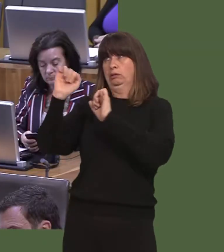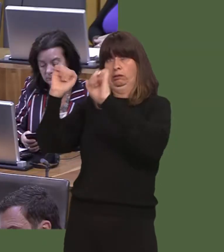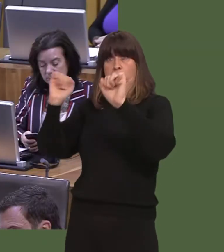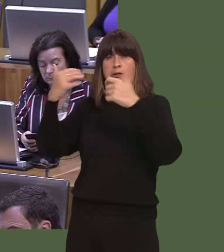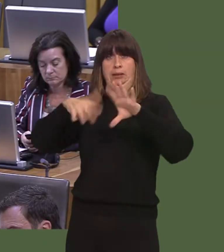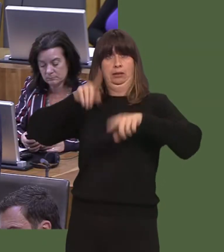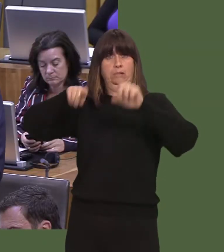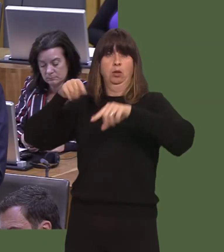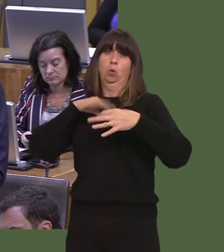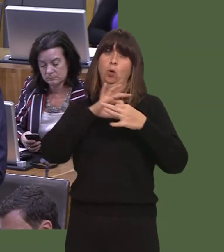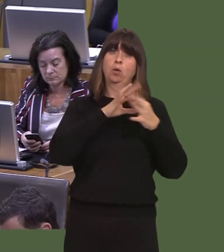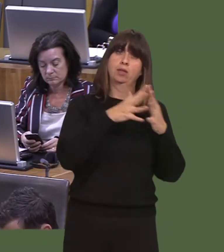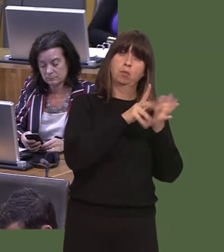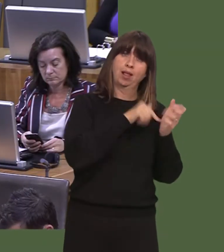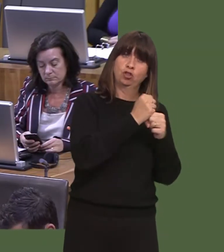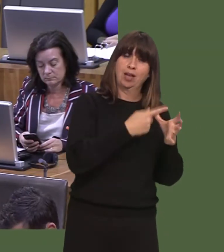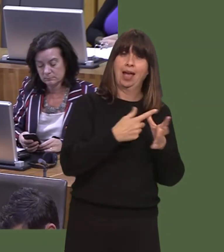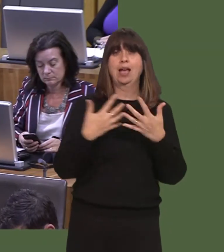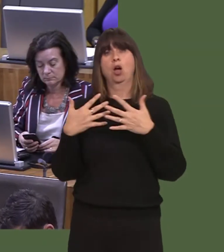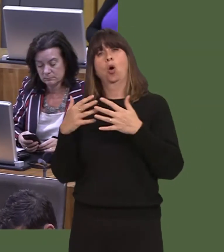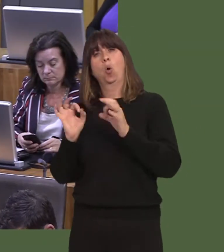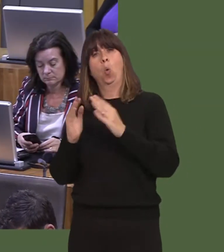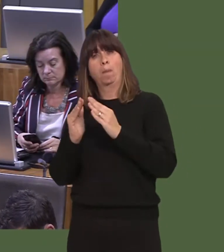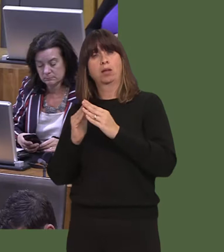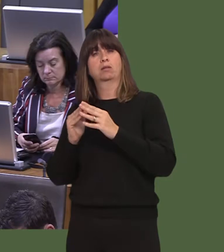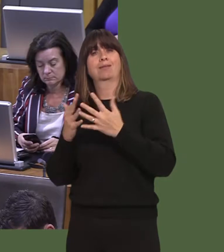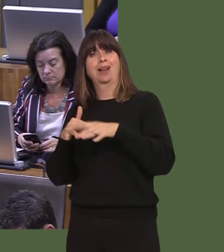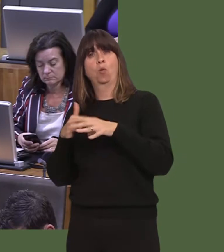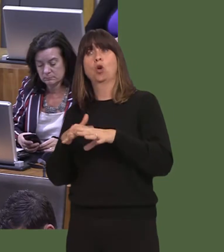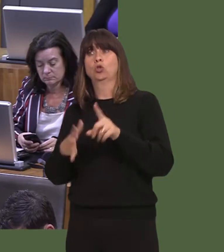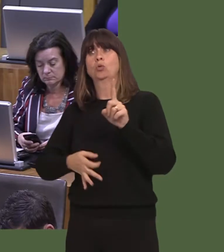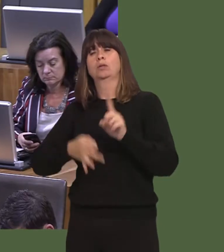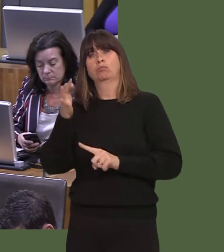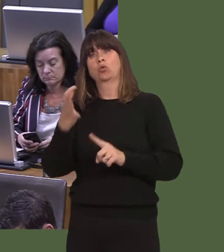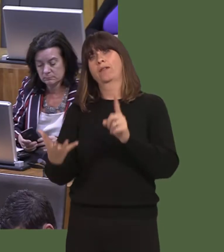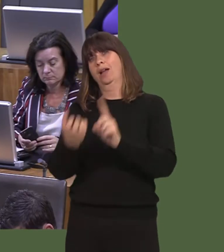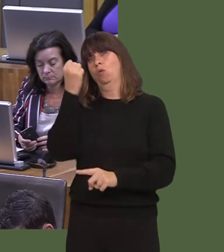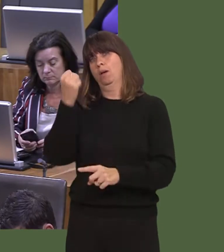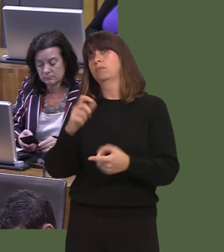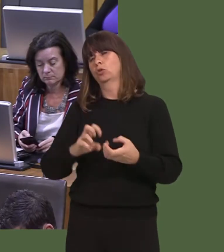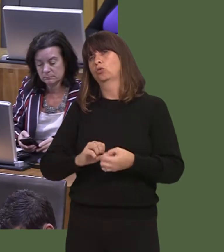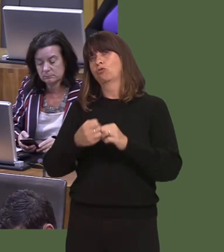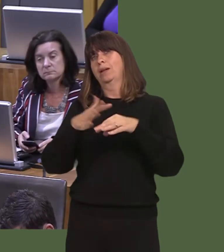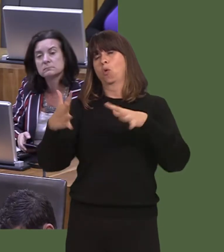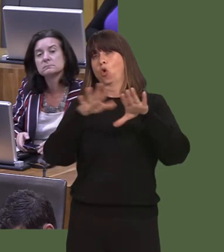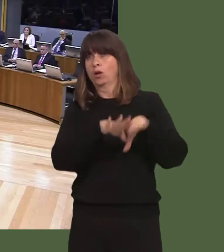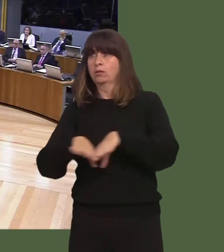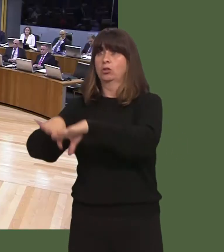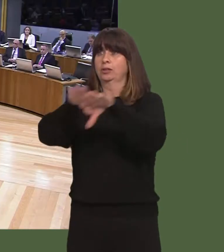and we are working with the Welsh Local Government Association, the homelessness network and others to make further progress to improve outcomes and create greater consistency.